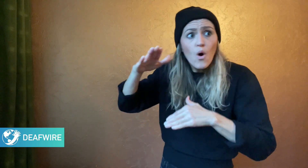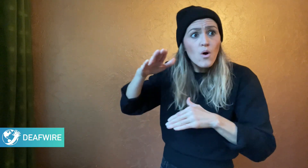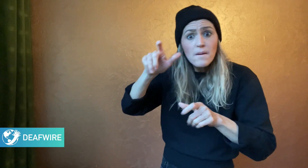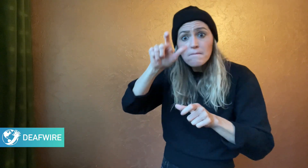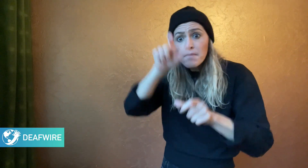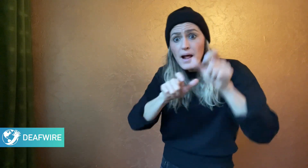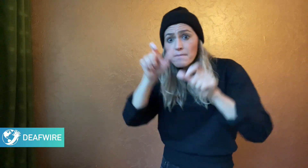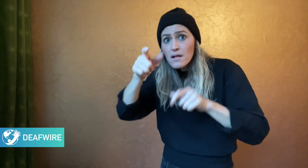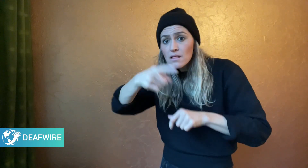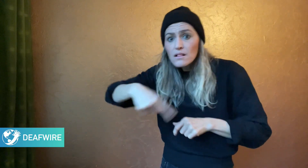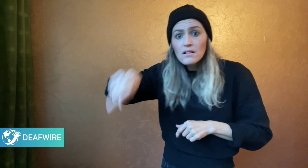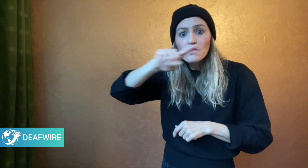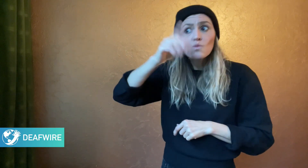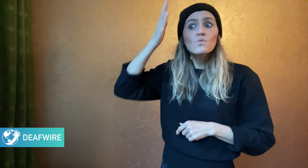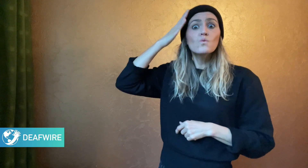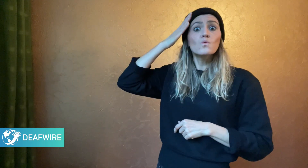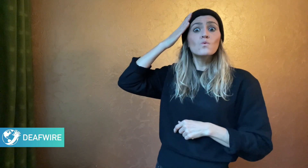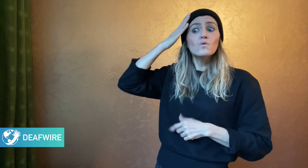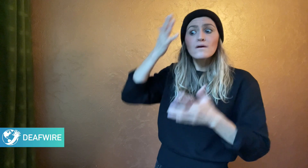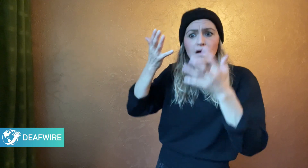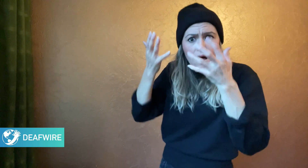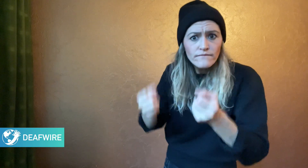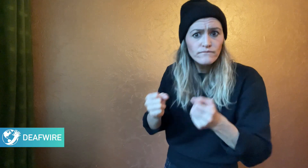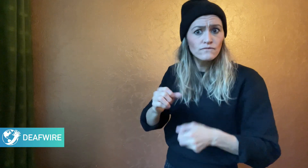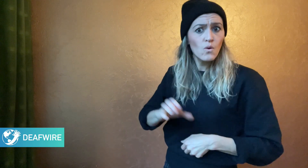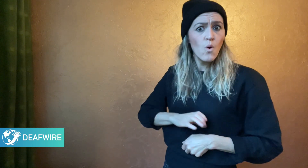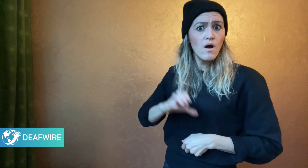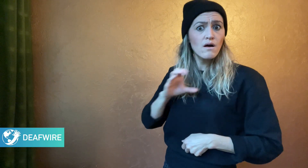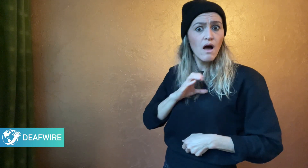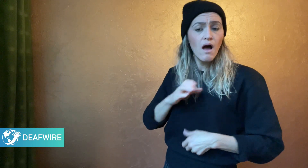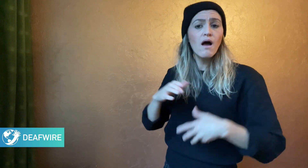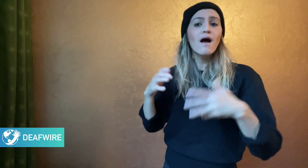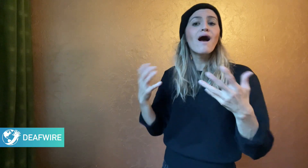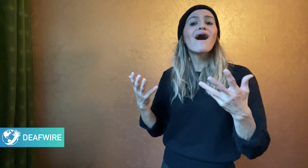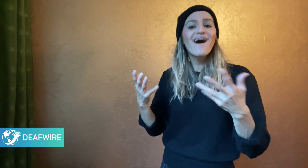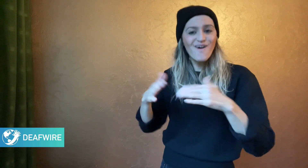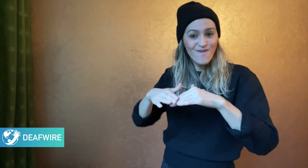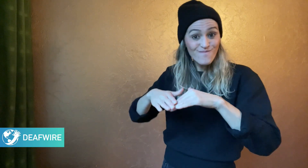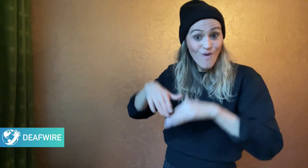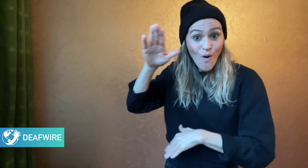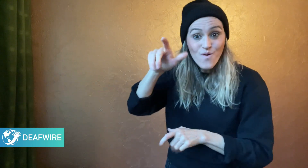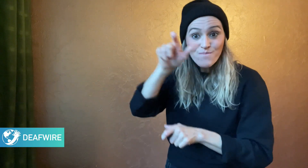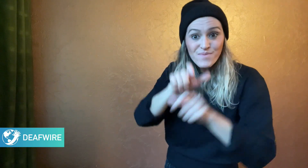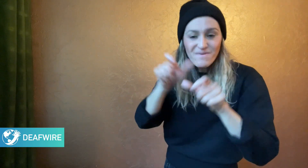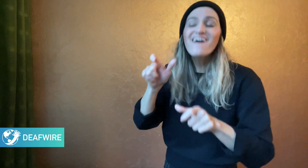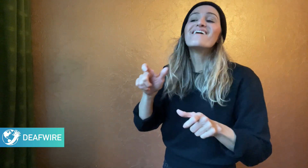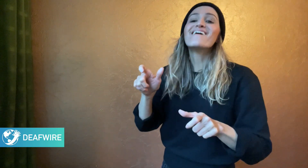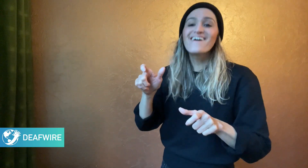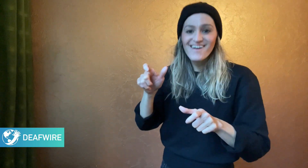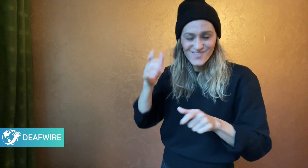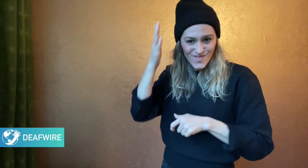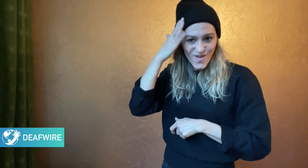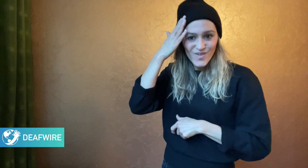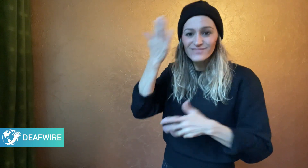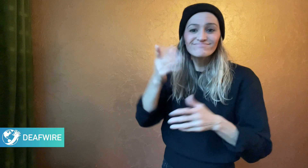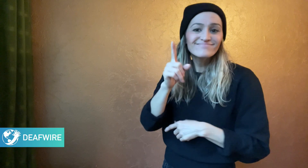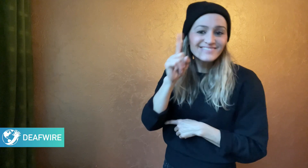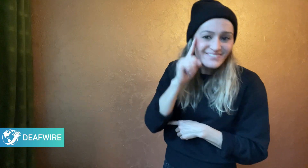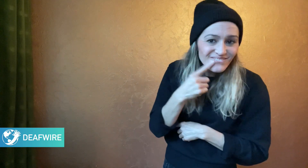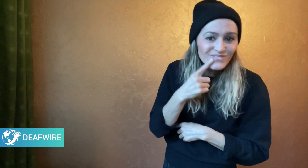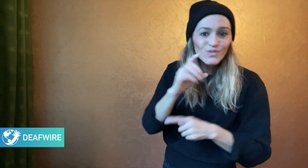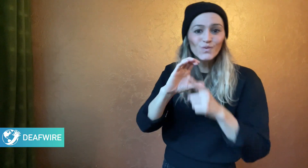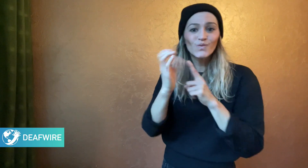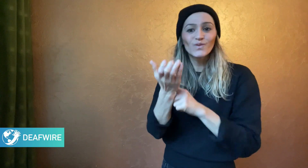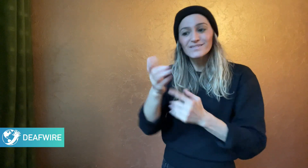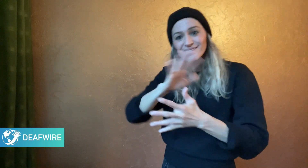know about CODAs, the more people that know about Deaf culture